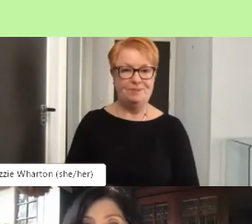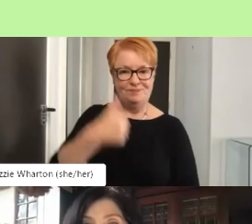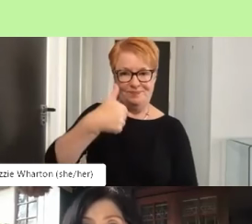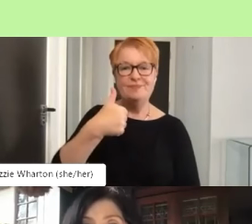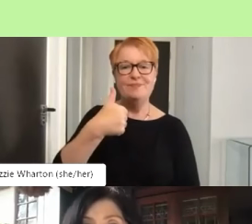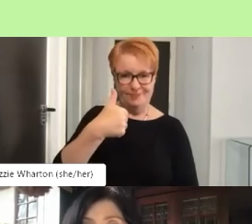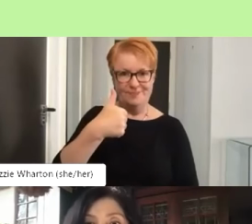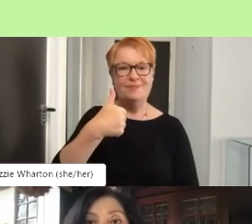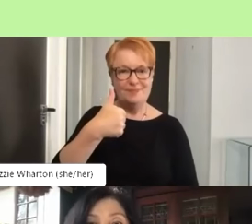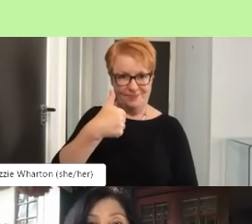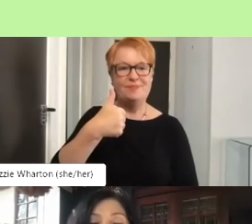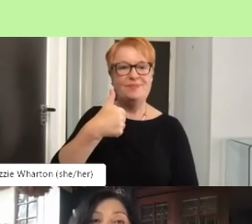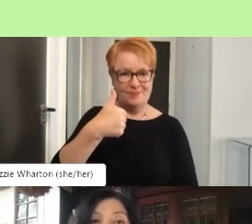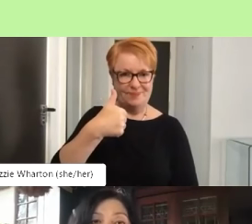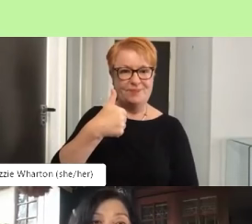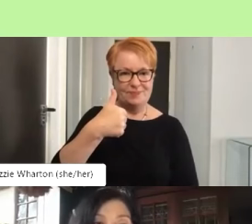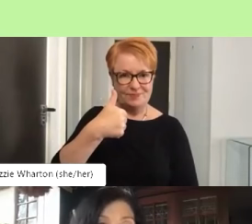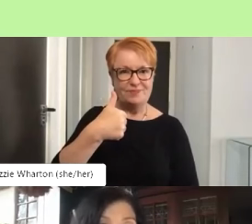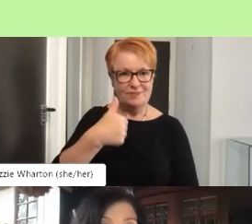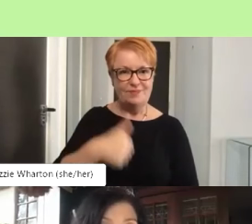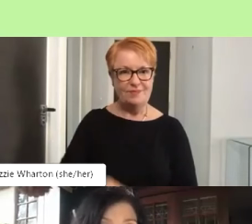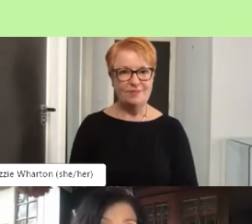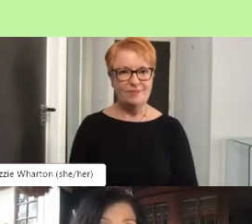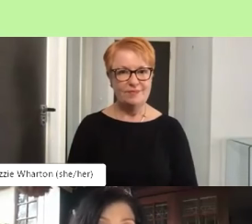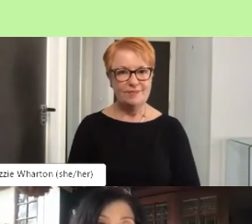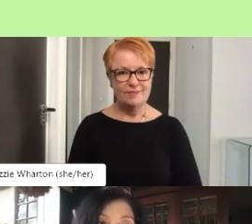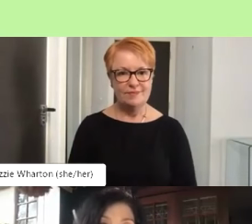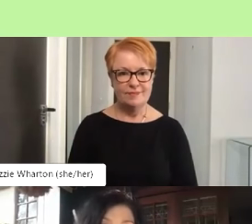Yes.